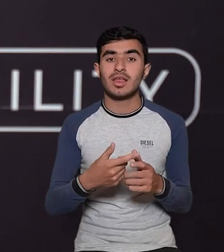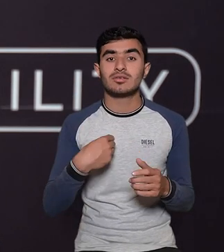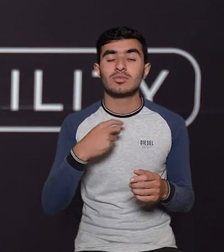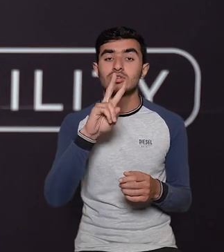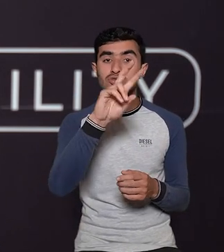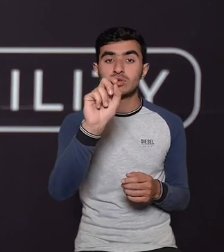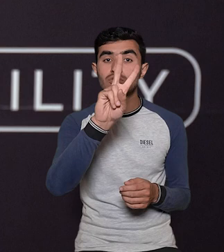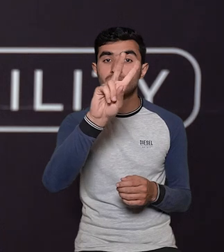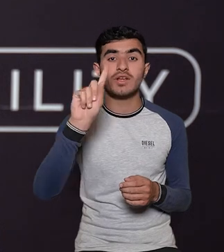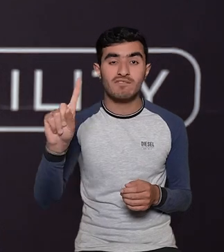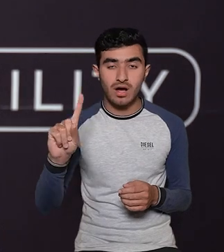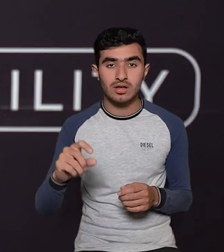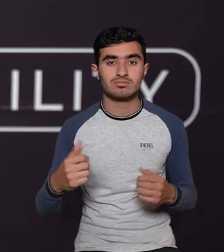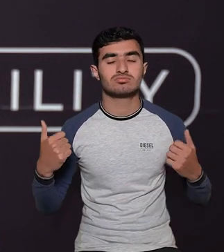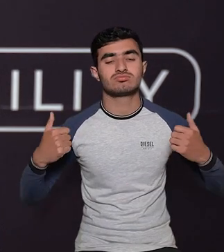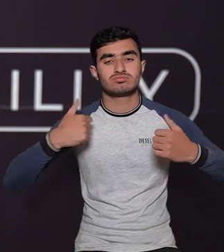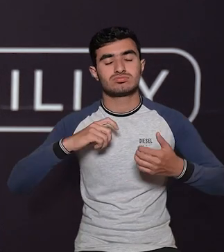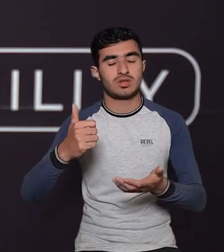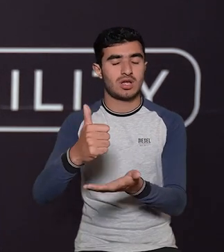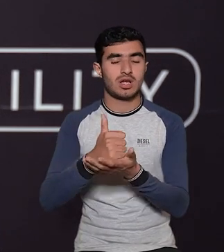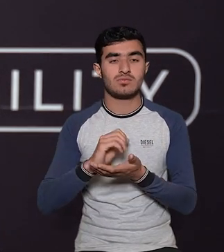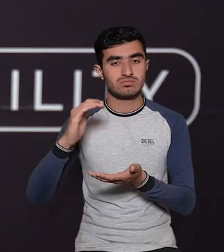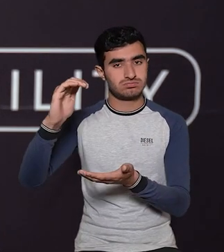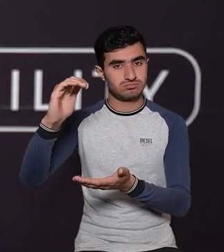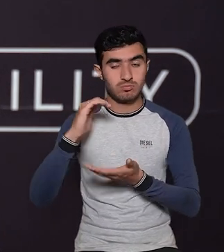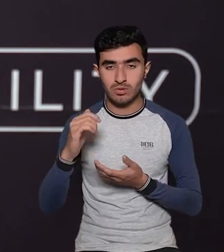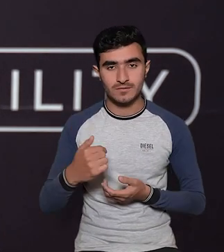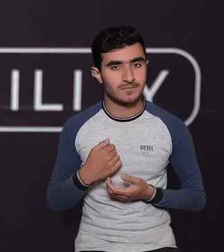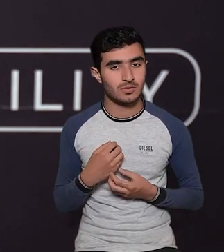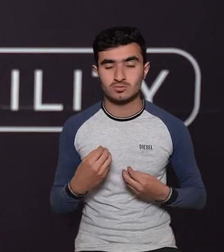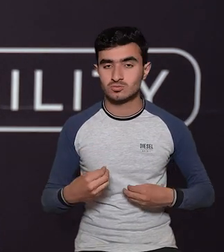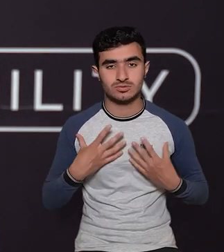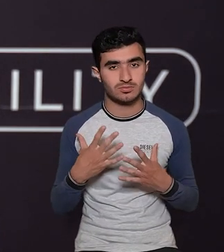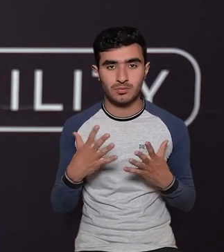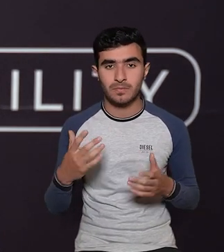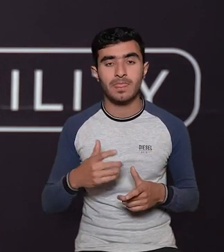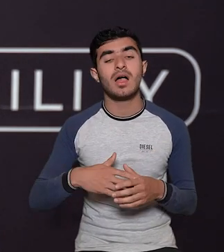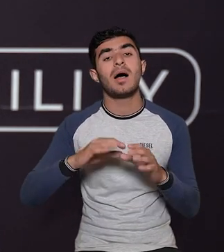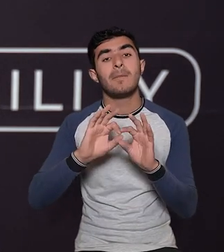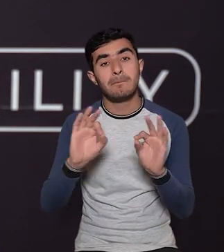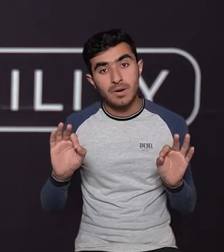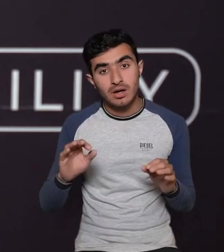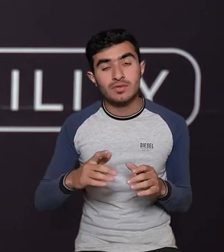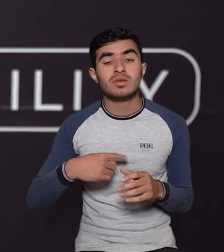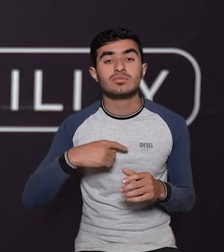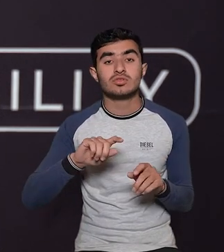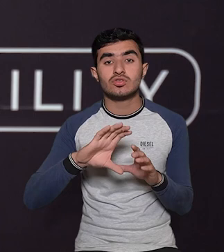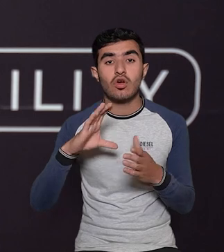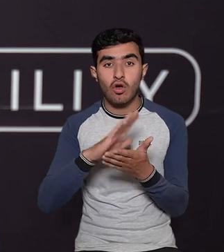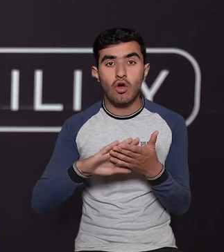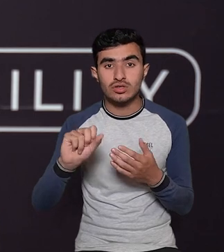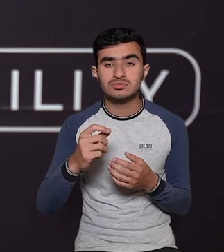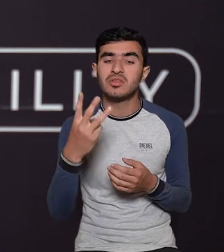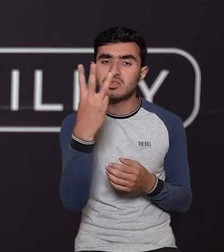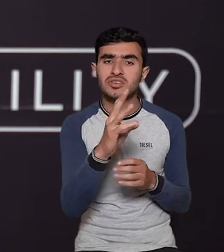color in athletics, so with three gold colors and three points… I had to complete 2.5 points, but I had 3 points and I received the full college sports